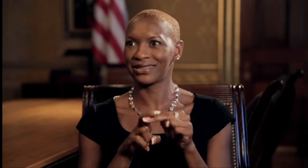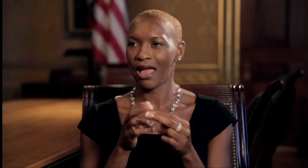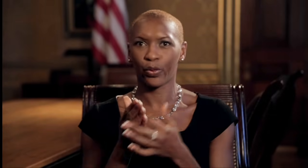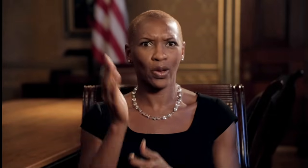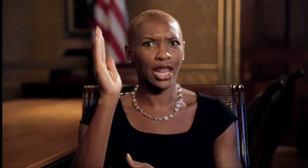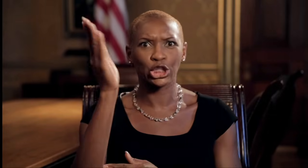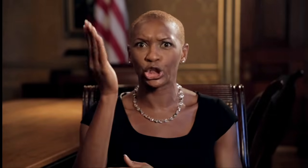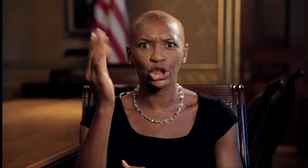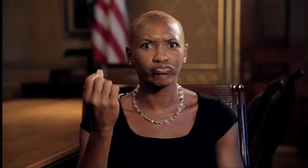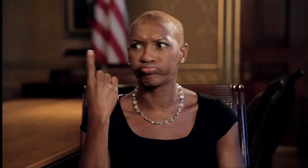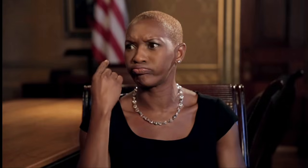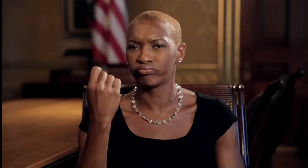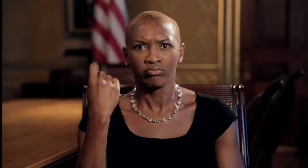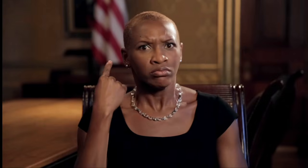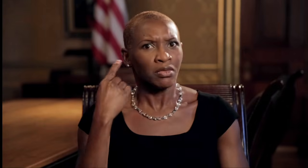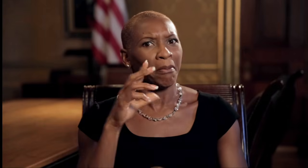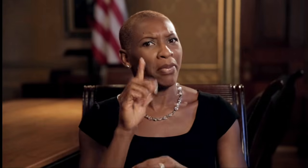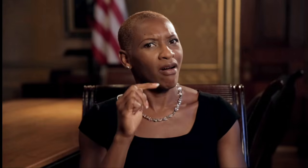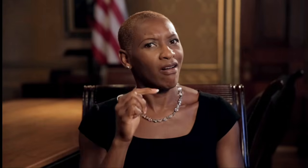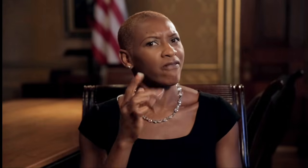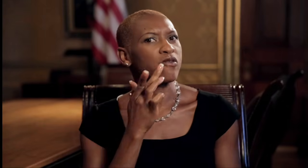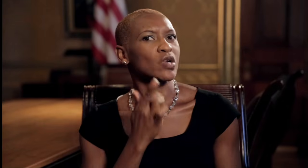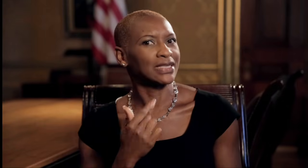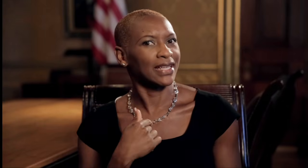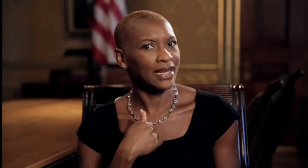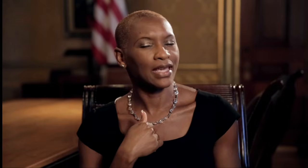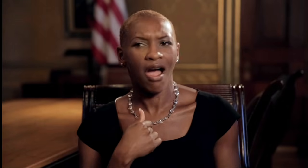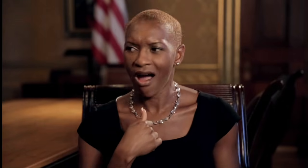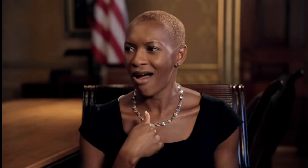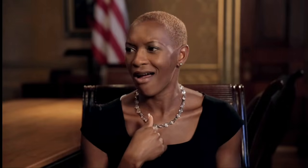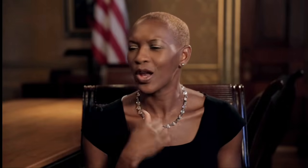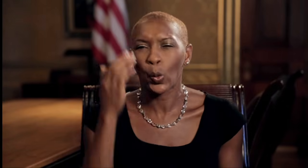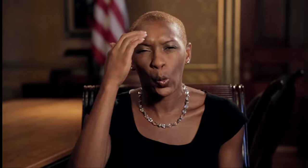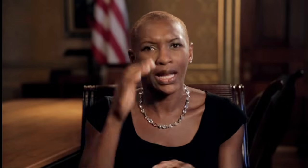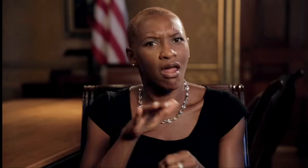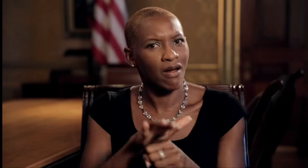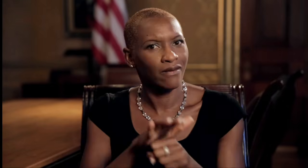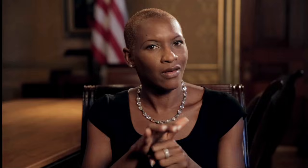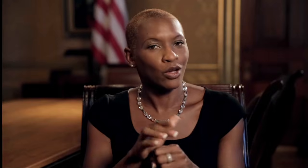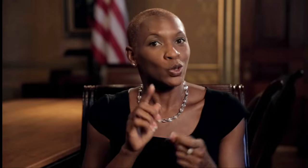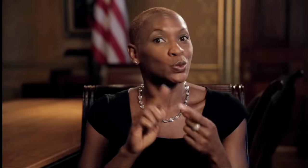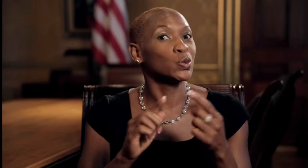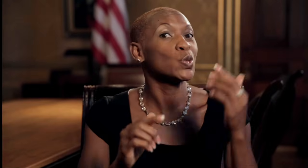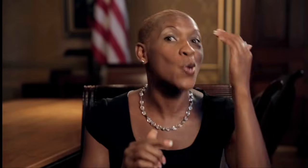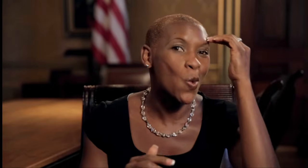I sat through the lectures, not understanding anything. But fortunately, I knew enough to